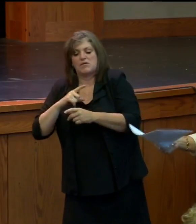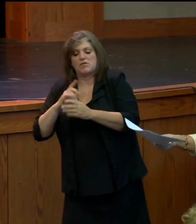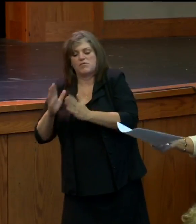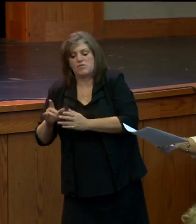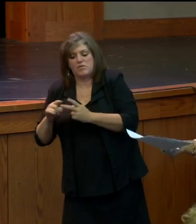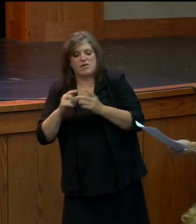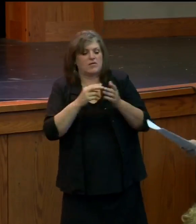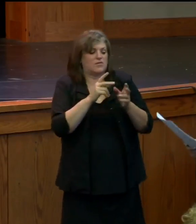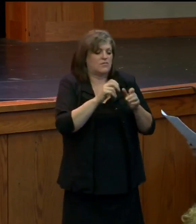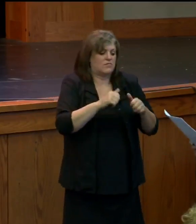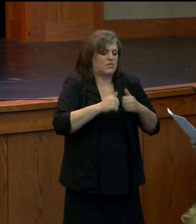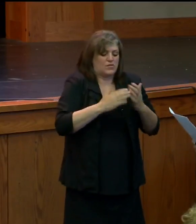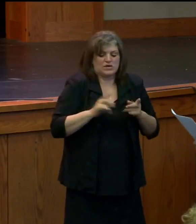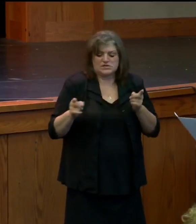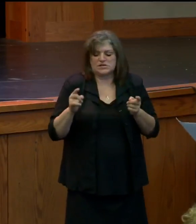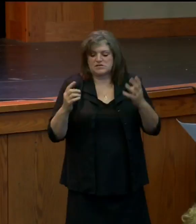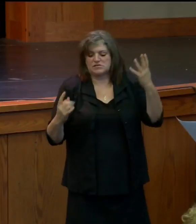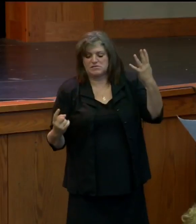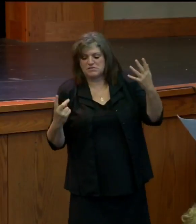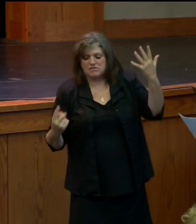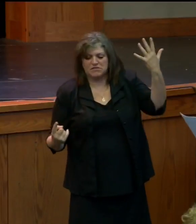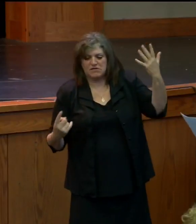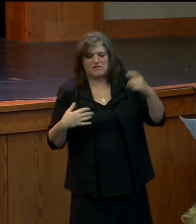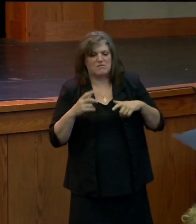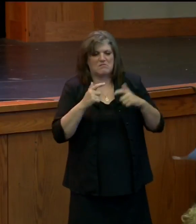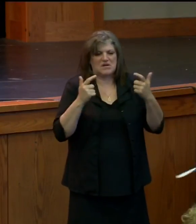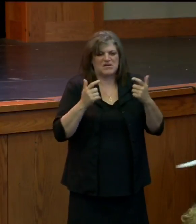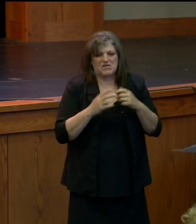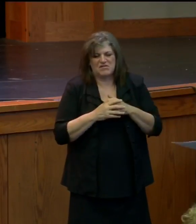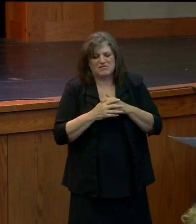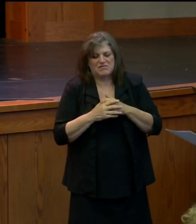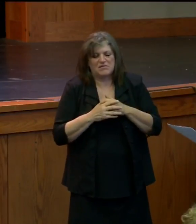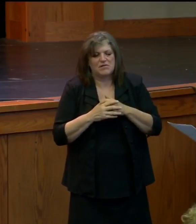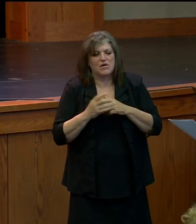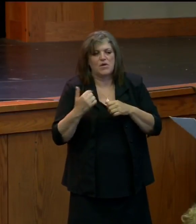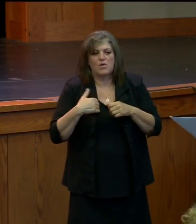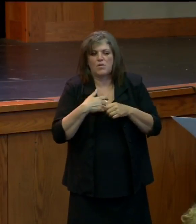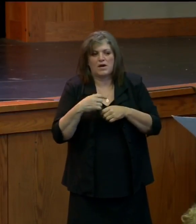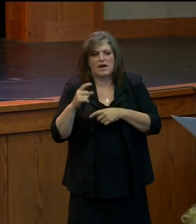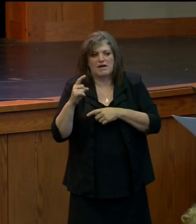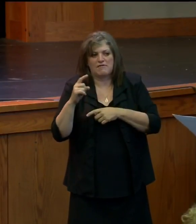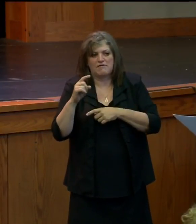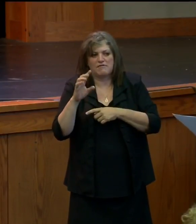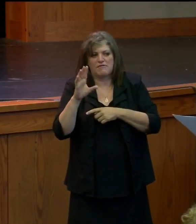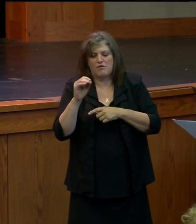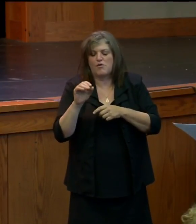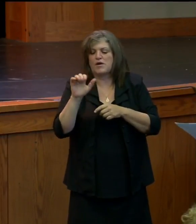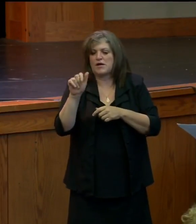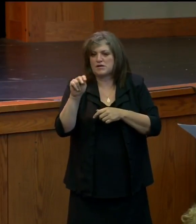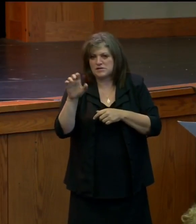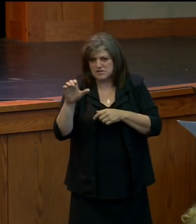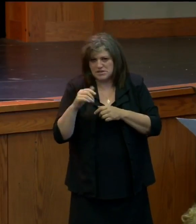VASTER IN SIZE NOT PERSUASIVE. WE ALSO HAVE 40 ADVISORY NEIGHBORHOOD COMMISSIONS WITH